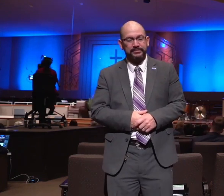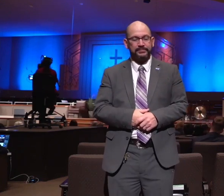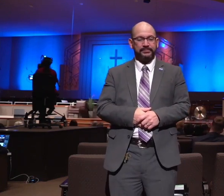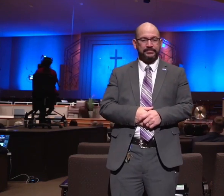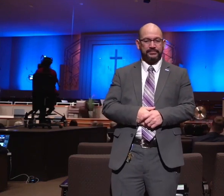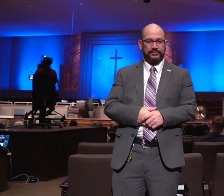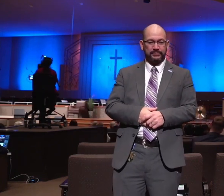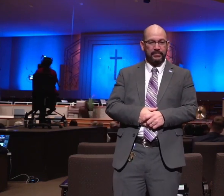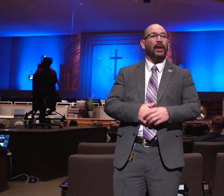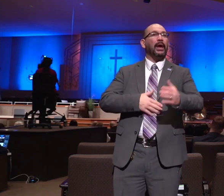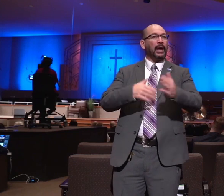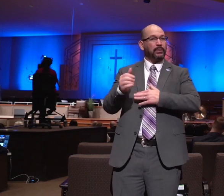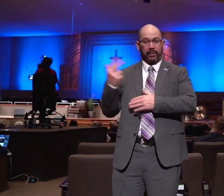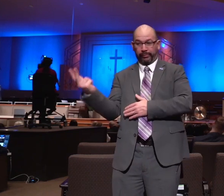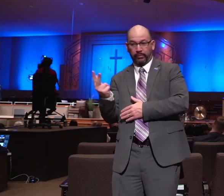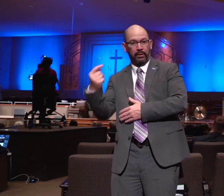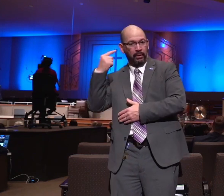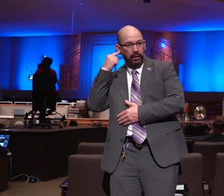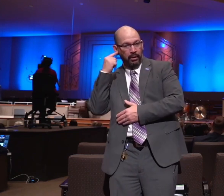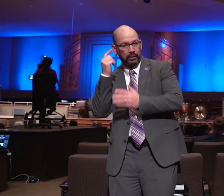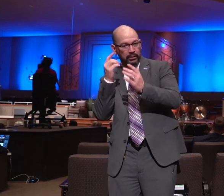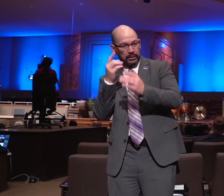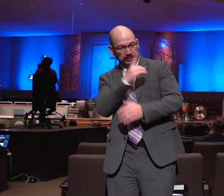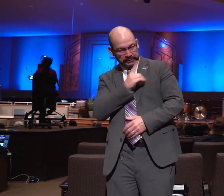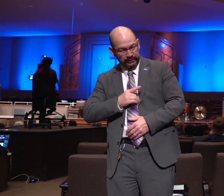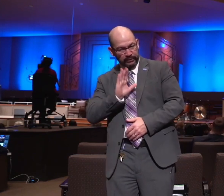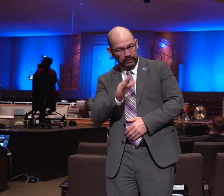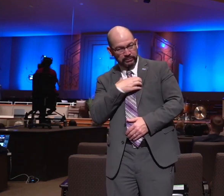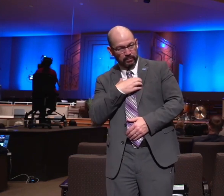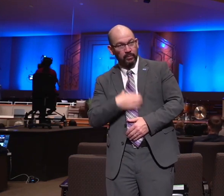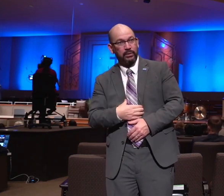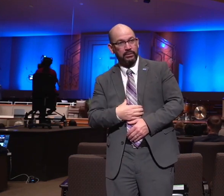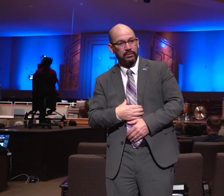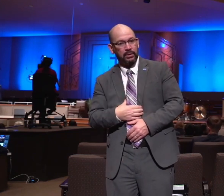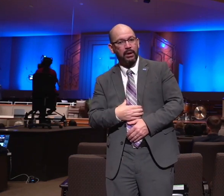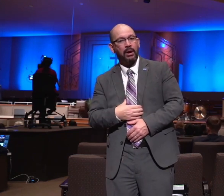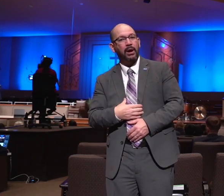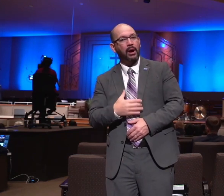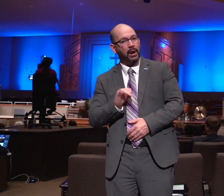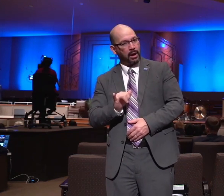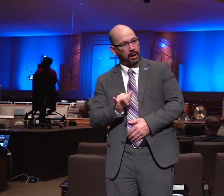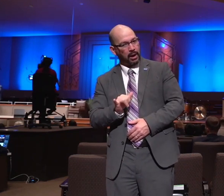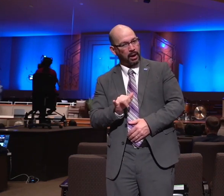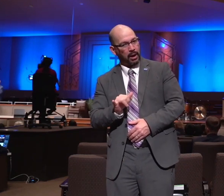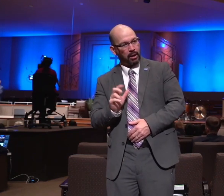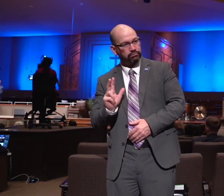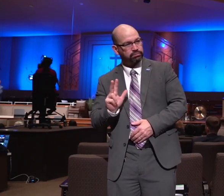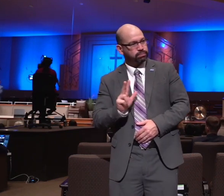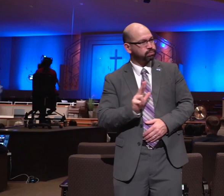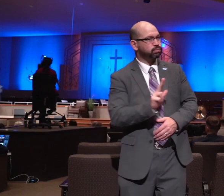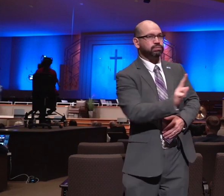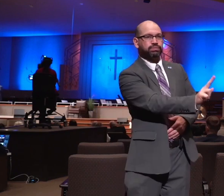they were attentive to his words they acted on his wishes